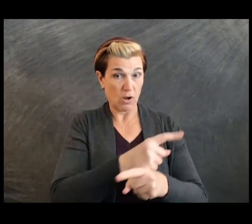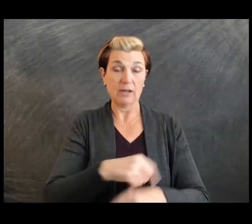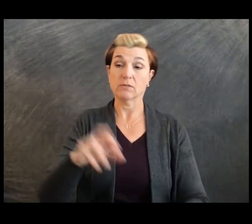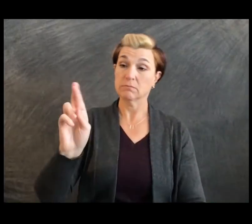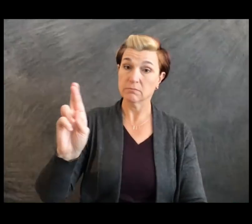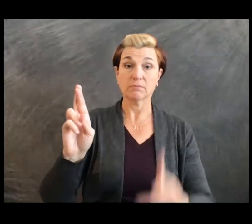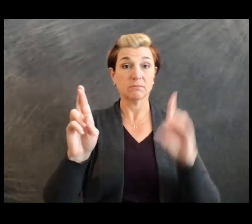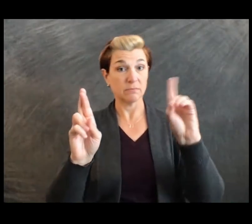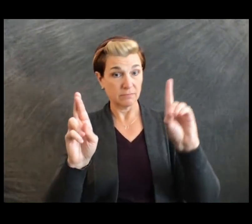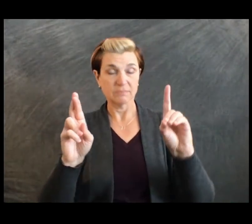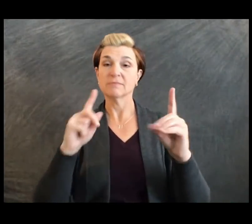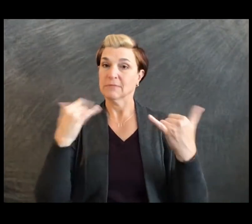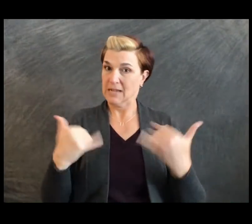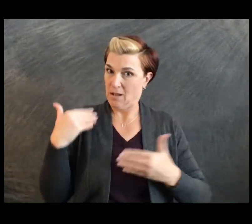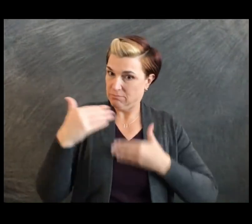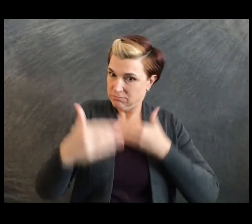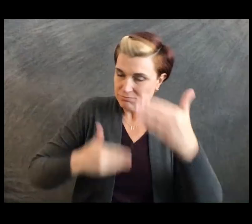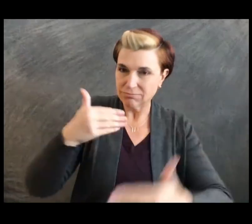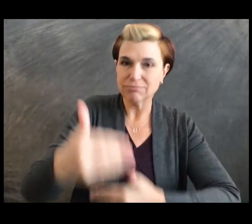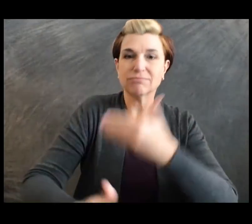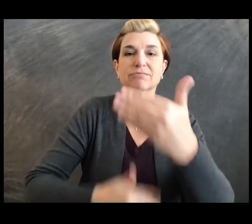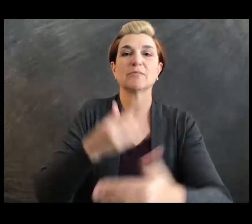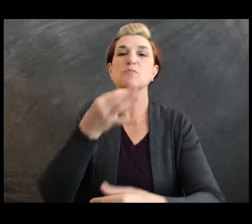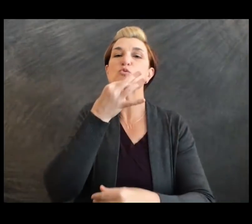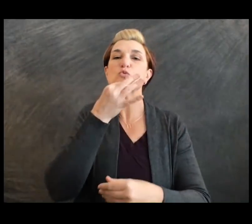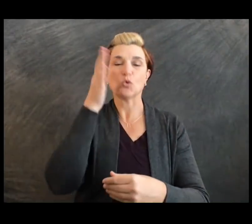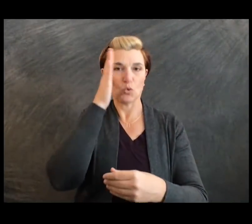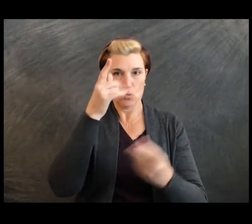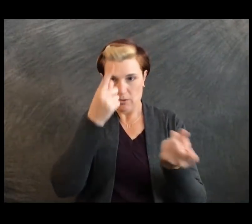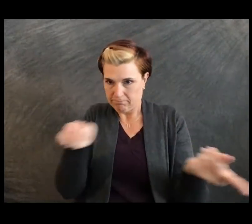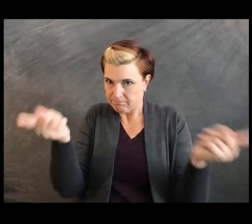by all accounts on a bipartisan bill they worked late into the night last